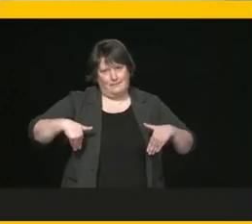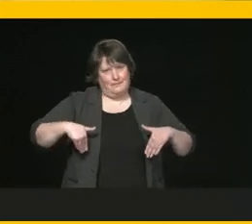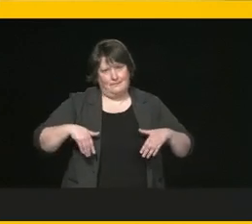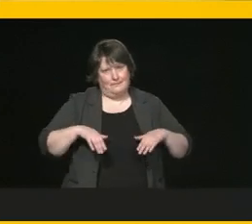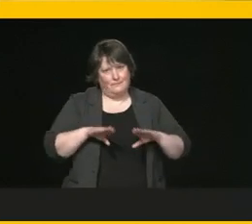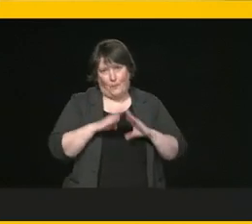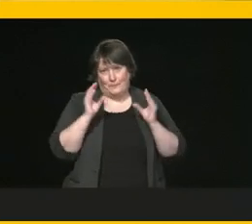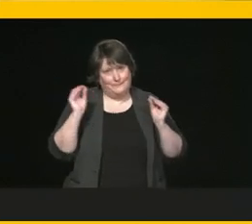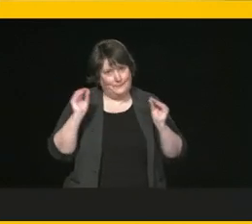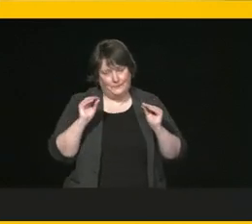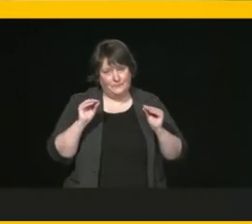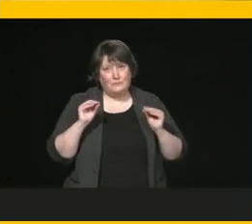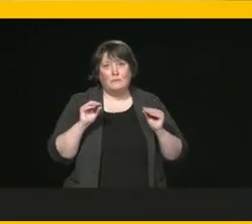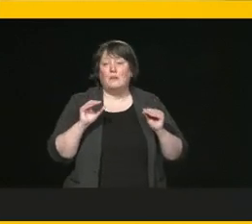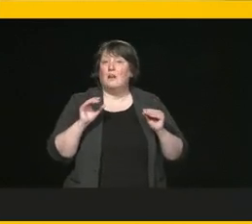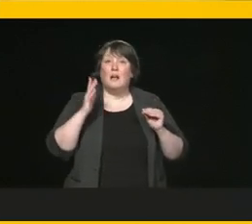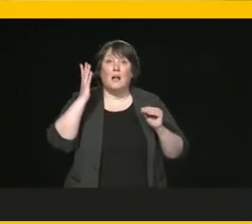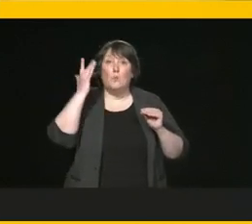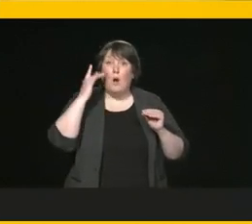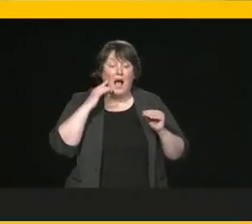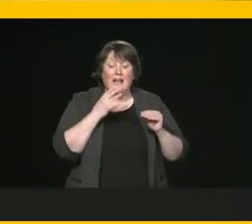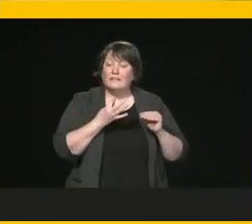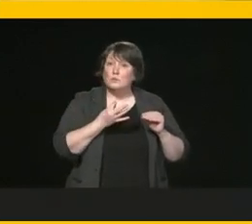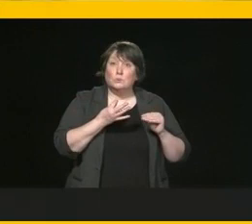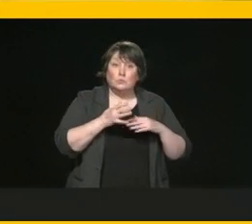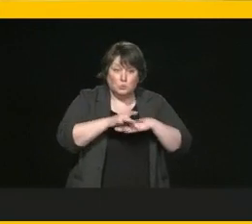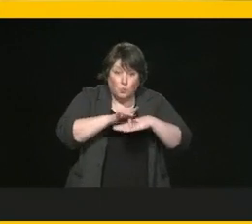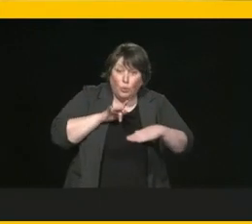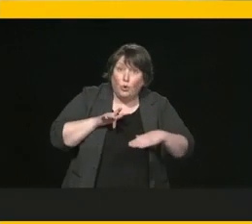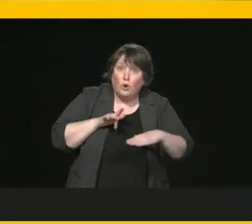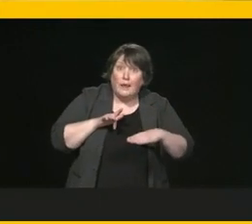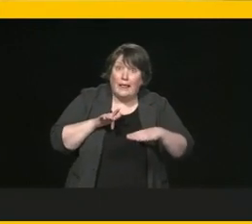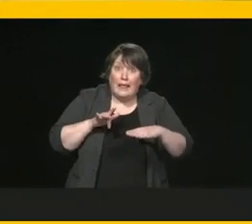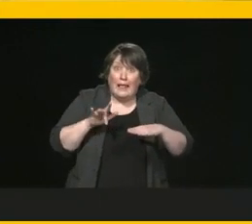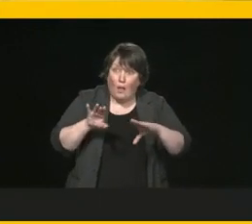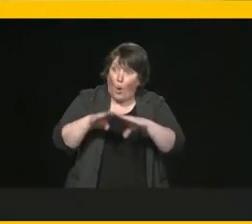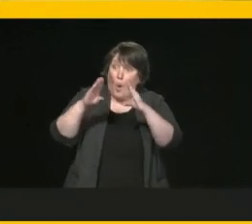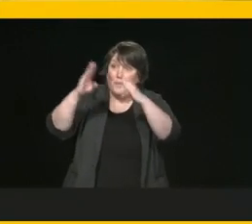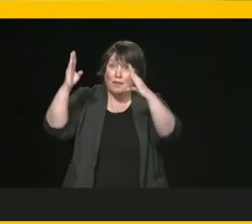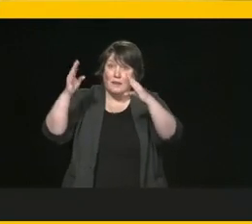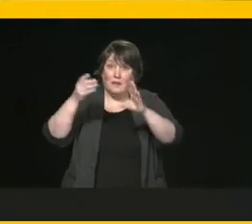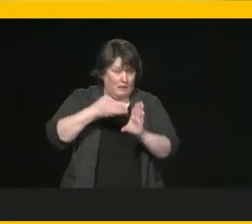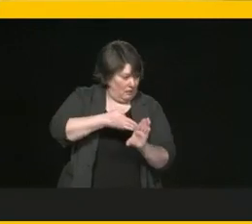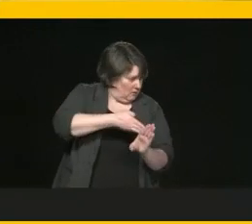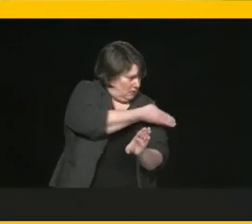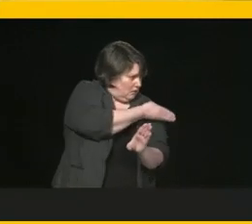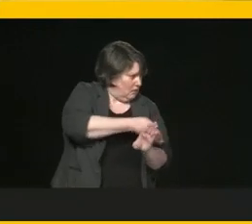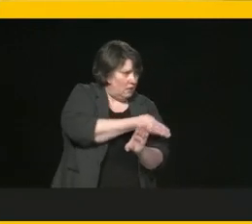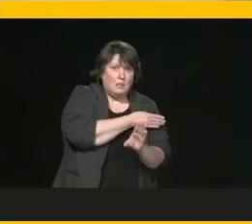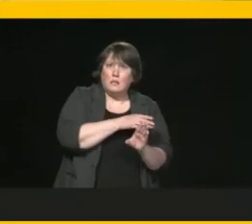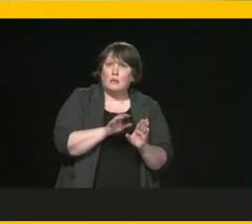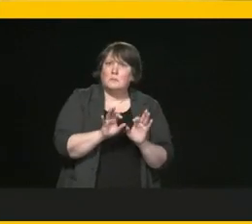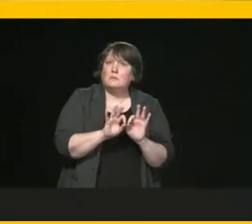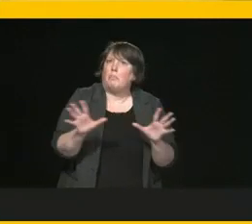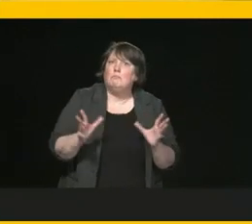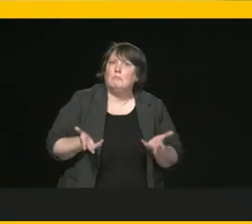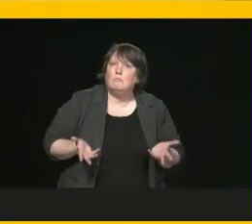THAT, RE-OPEN THAT. IT'S NOT HAPPENING YET.